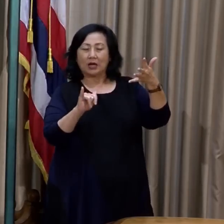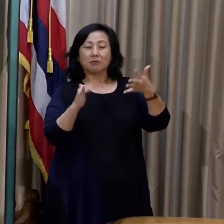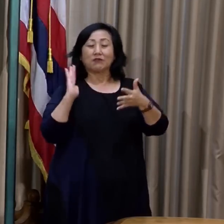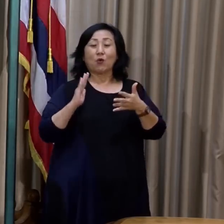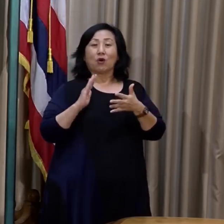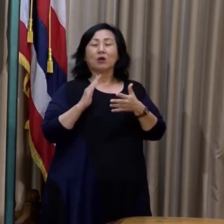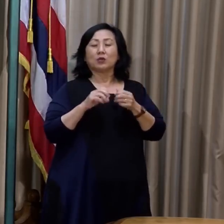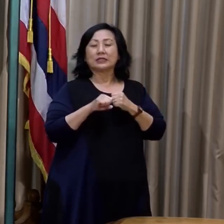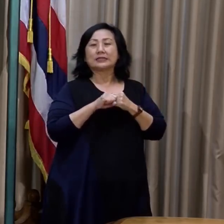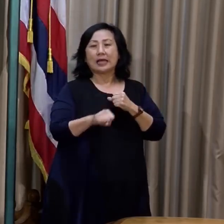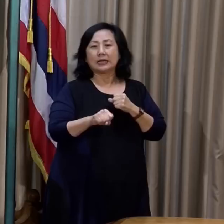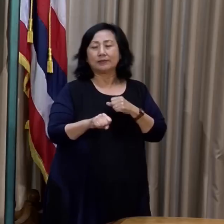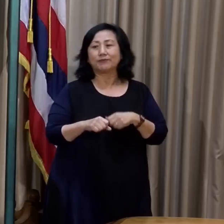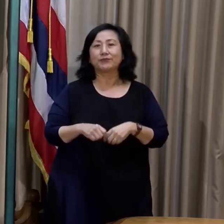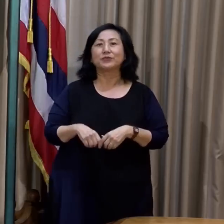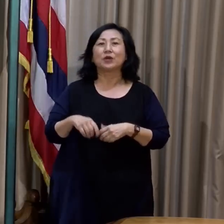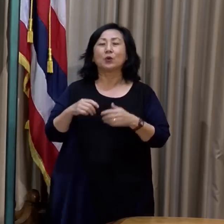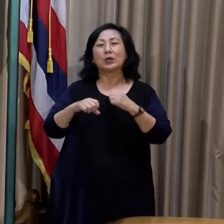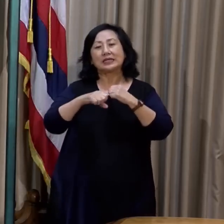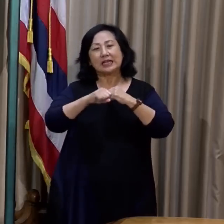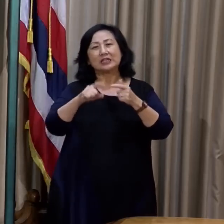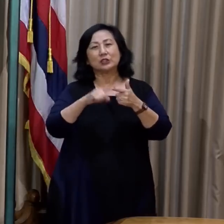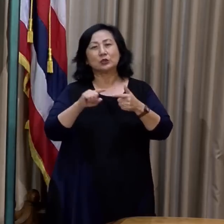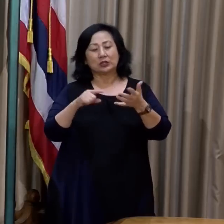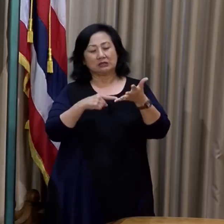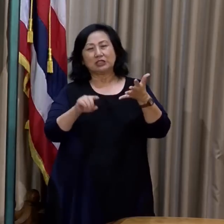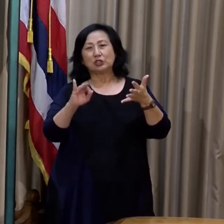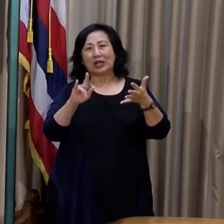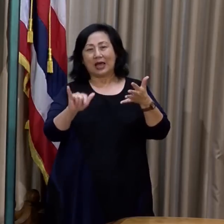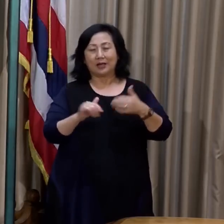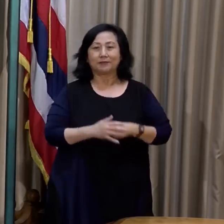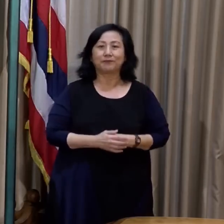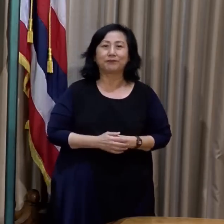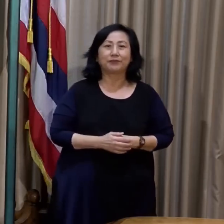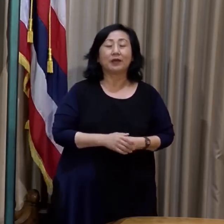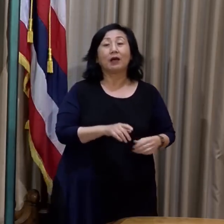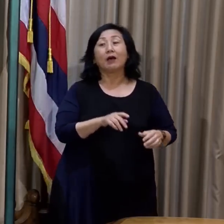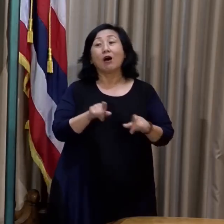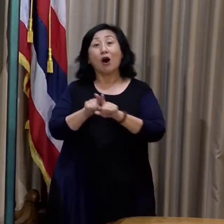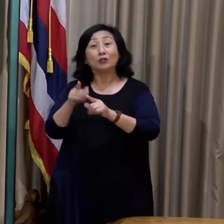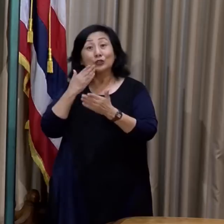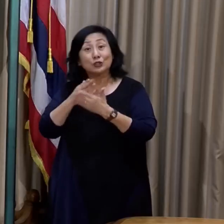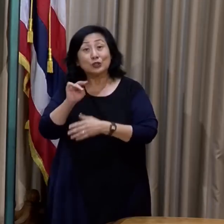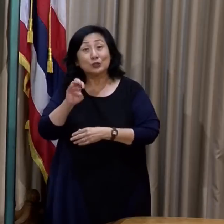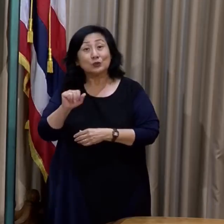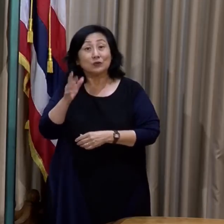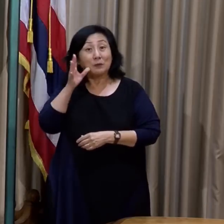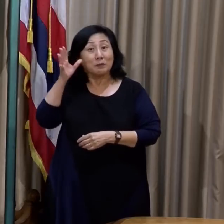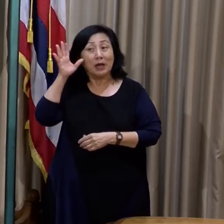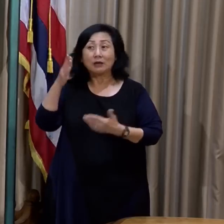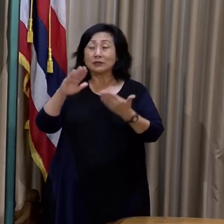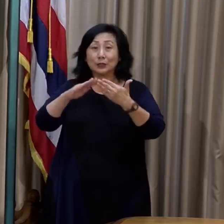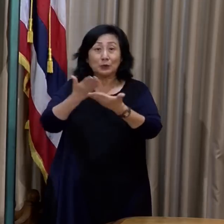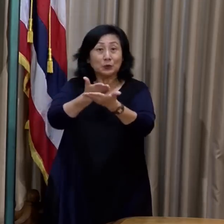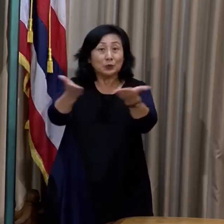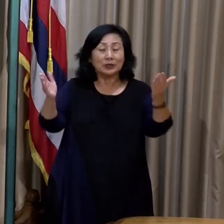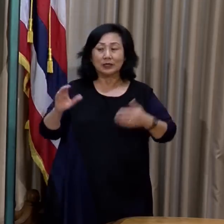ON EVICTIONS FOR RENTERS THROUGH THE END OF JULY. JULY 31.